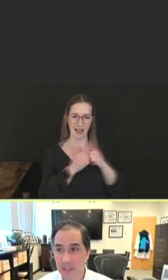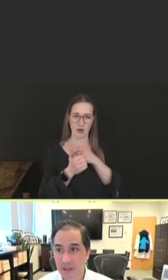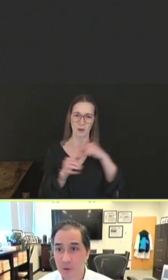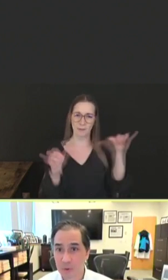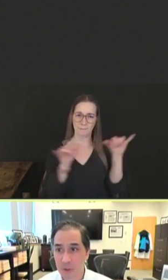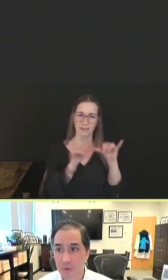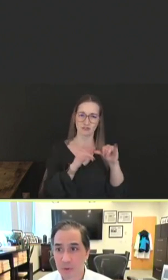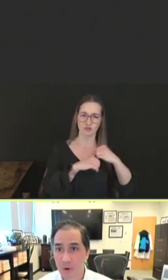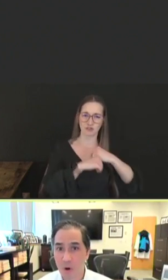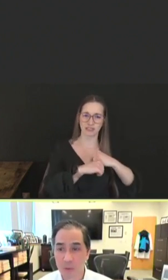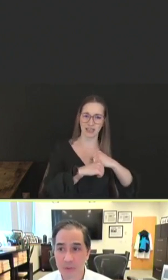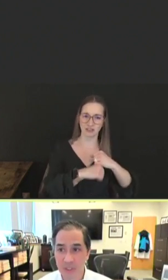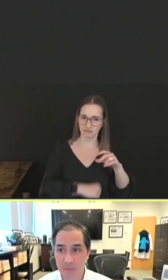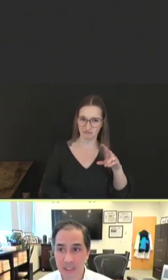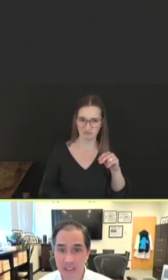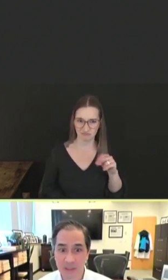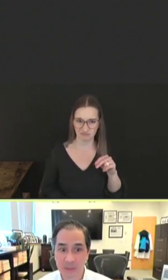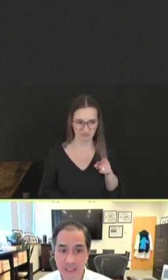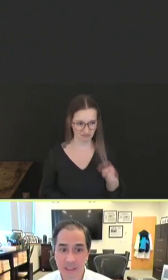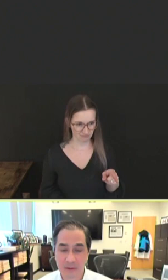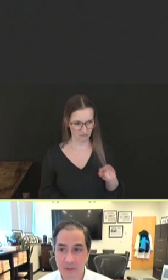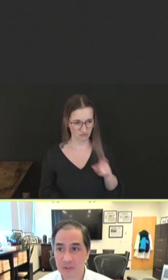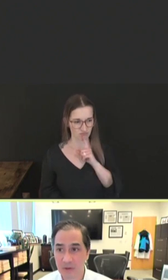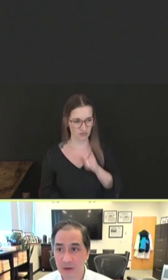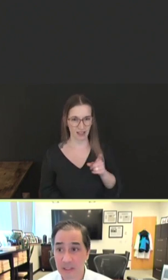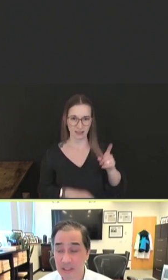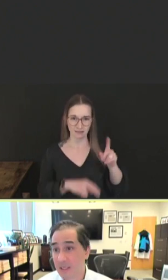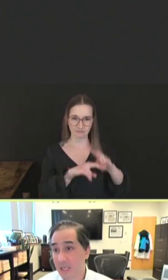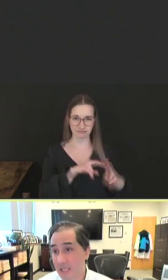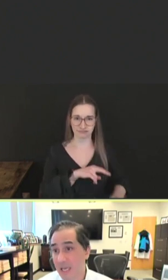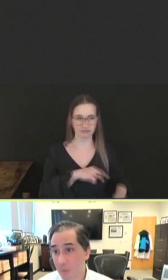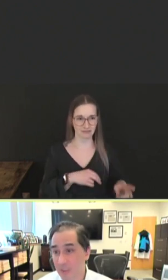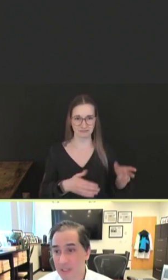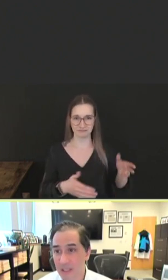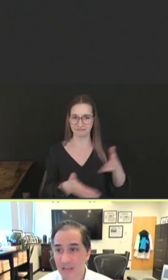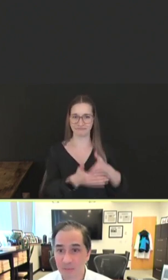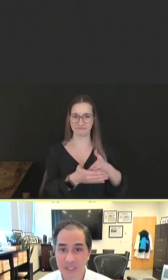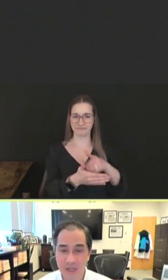those are almost completely depleted to these variants, and yet we still have protection.